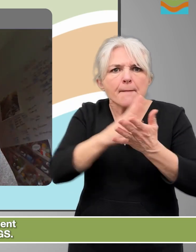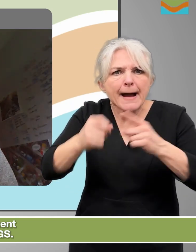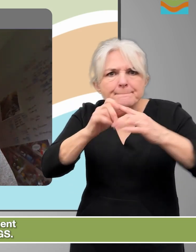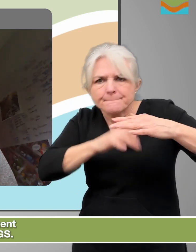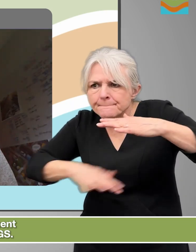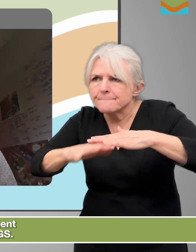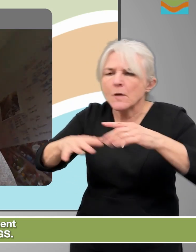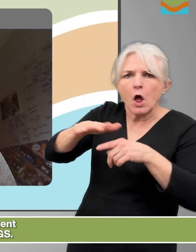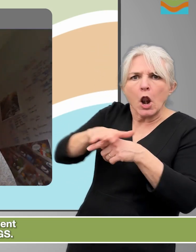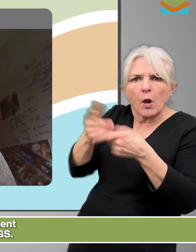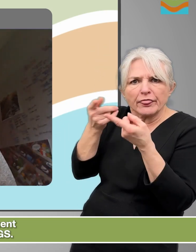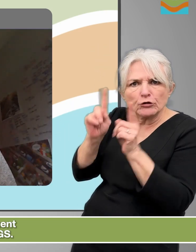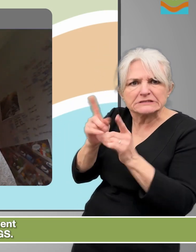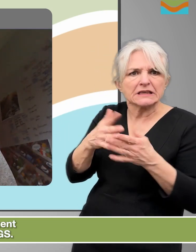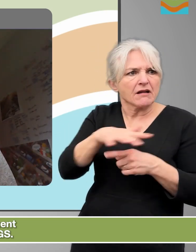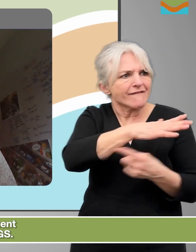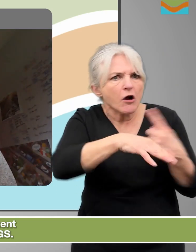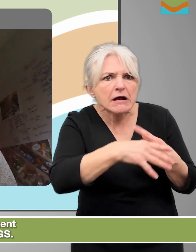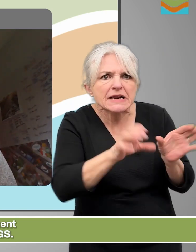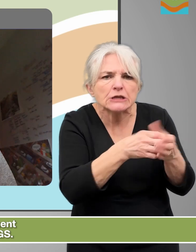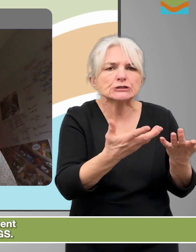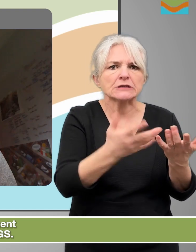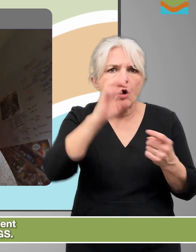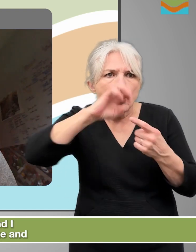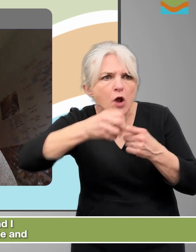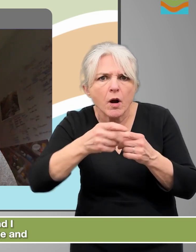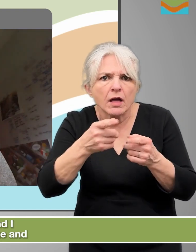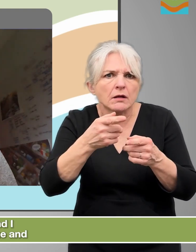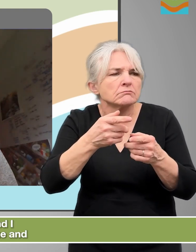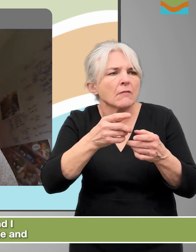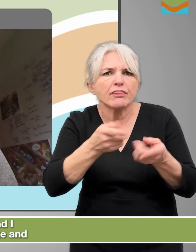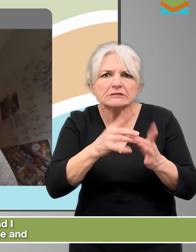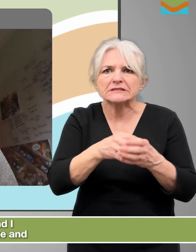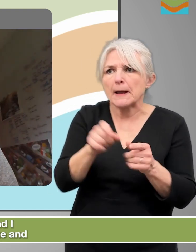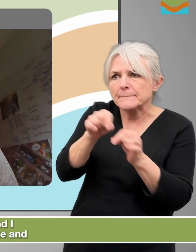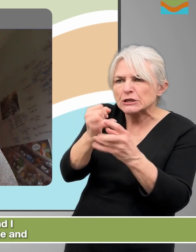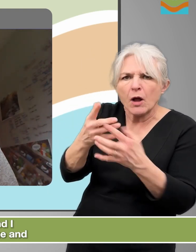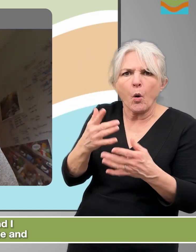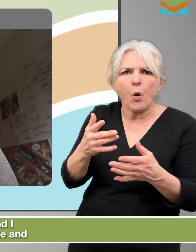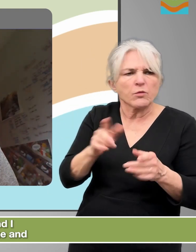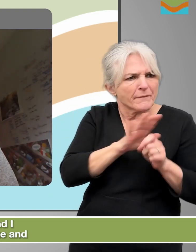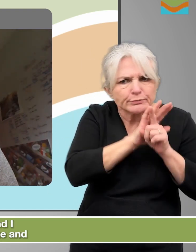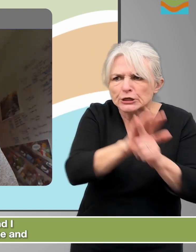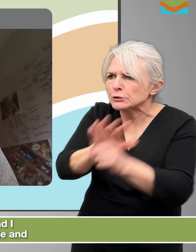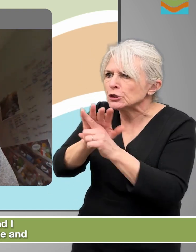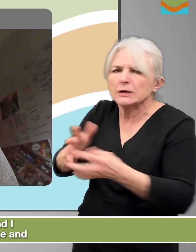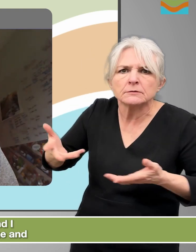local authorities, Environment Agency, Coal Authority, BGS. So all working together and I think we just need to continue and